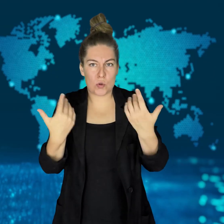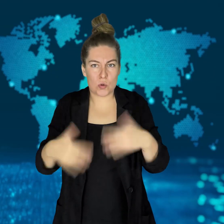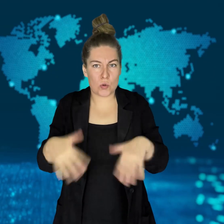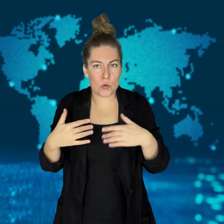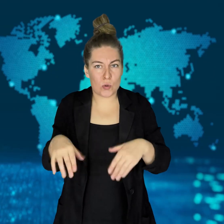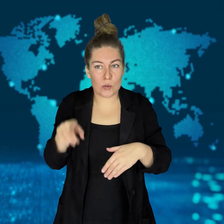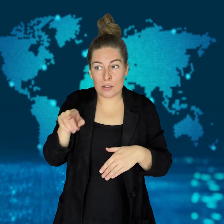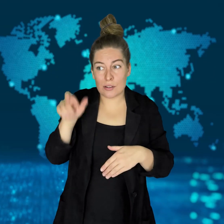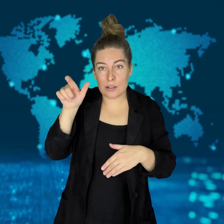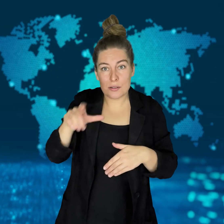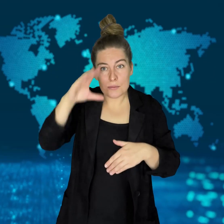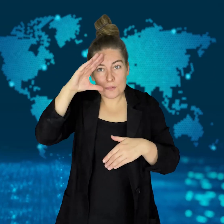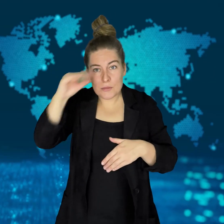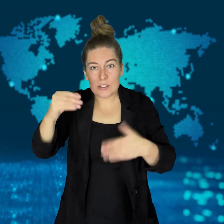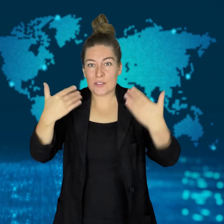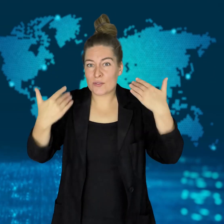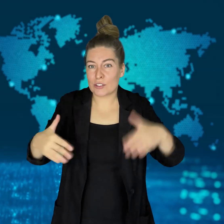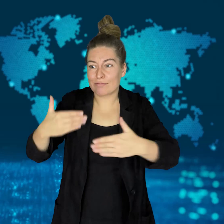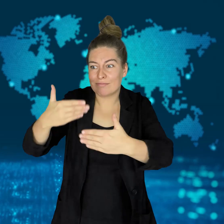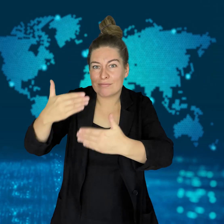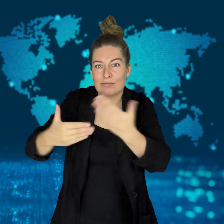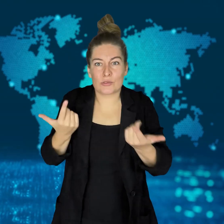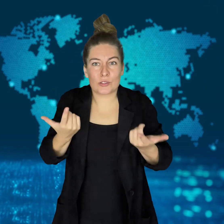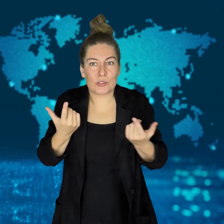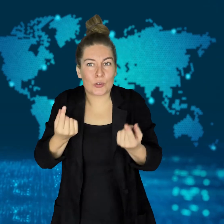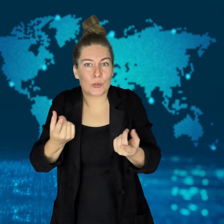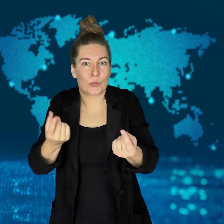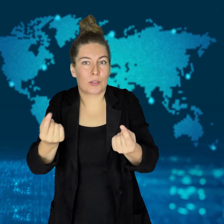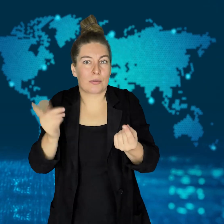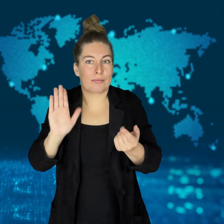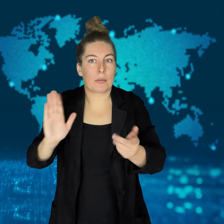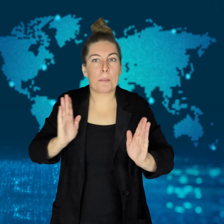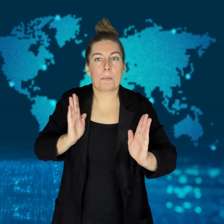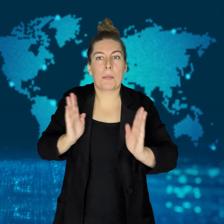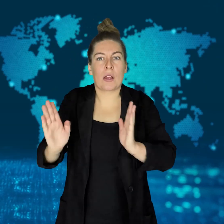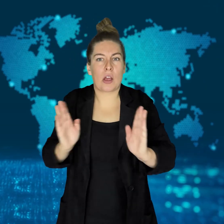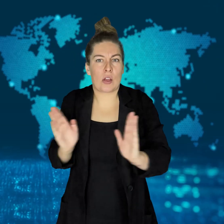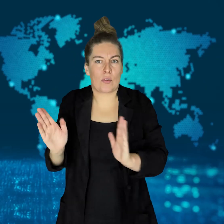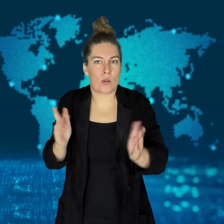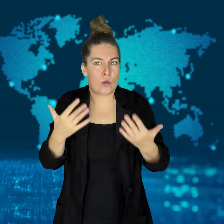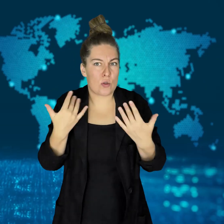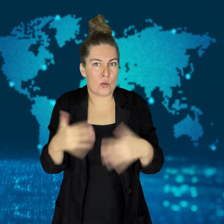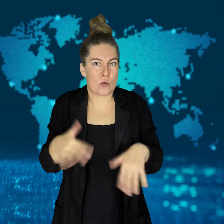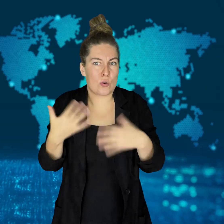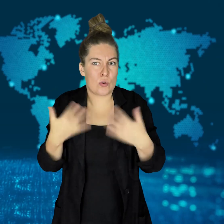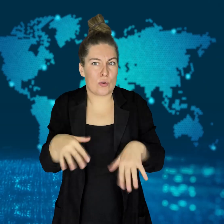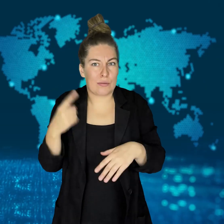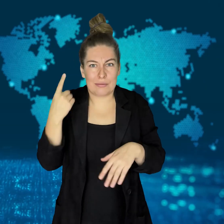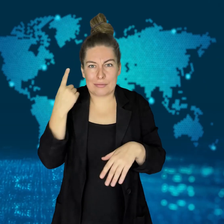The sex crimes squad commander commented on his horrendous act,